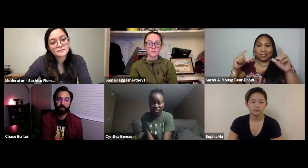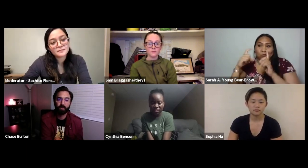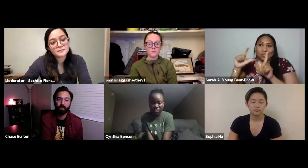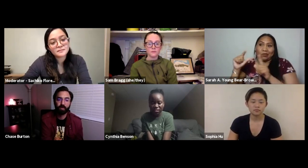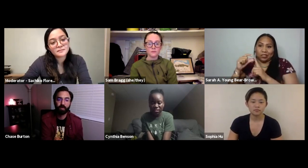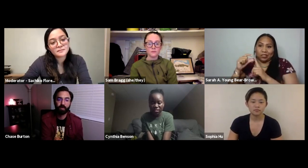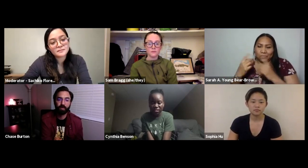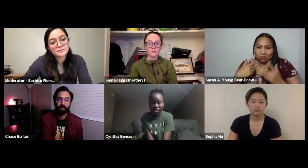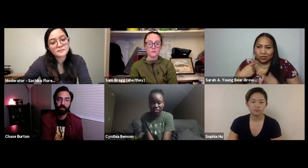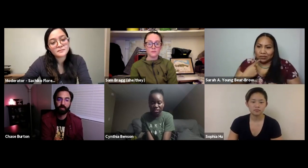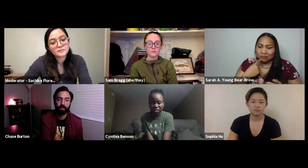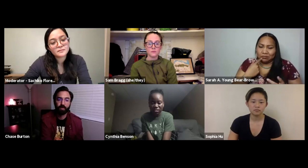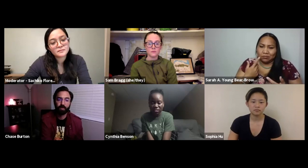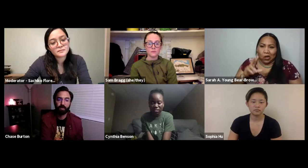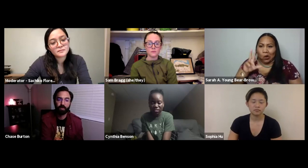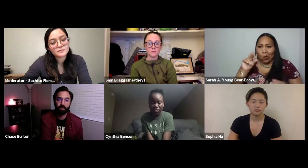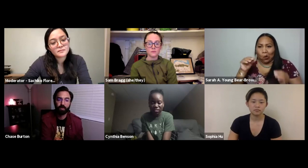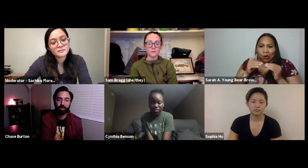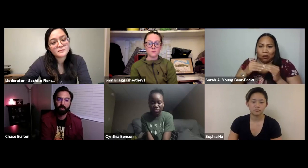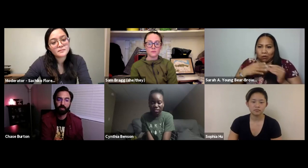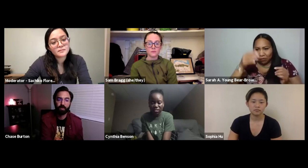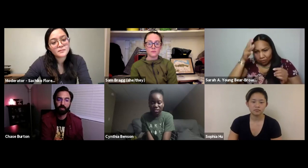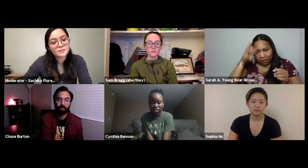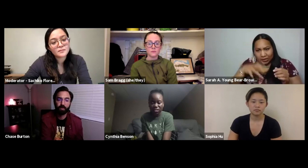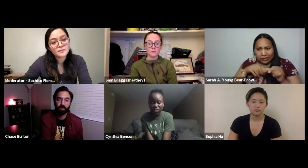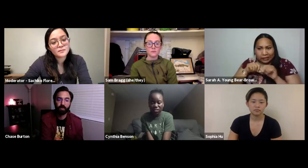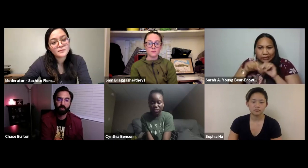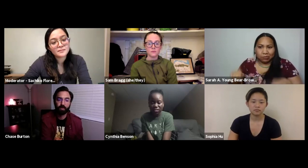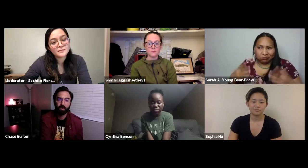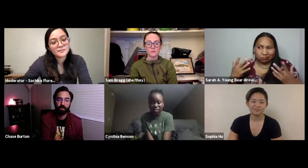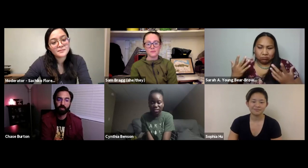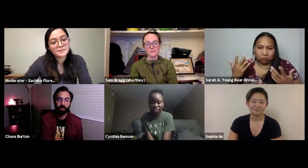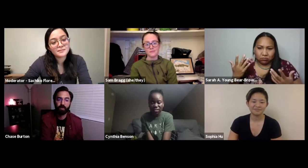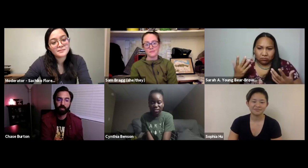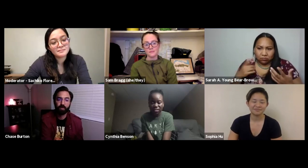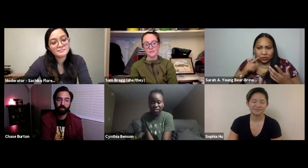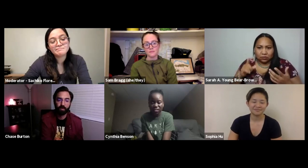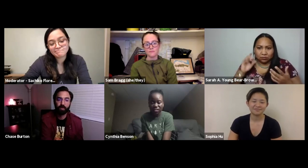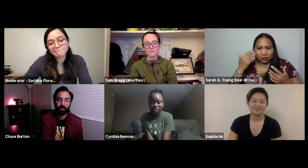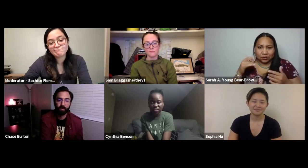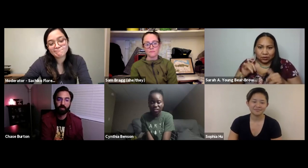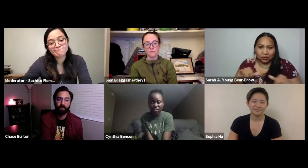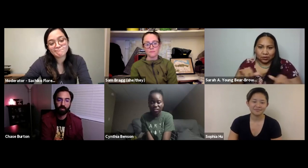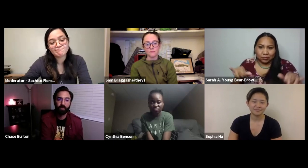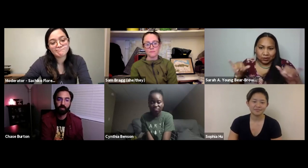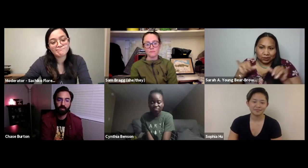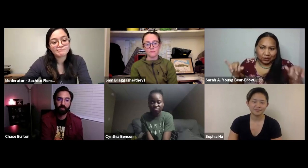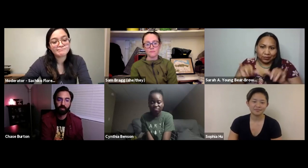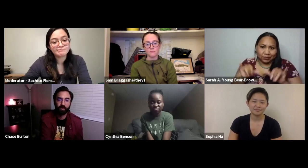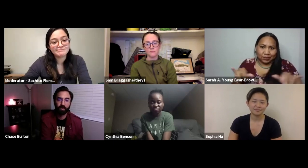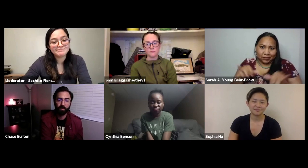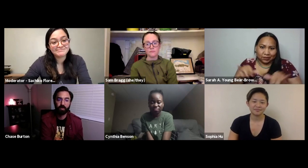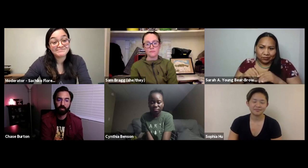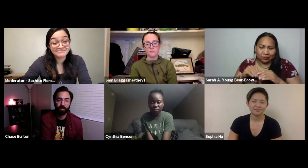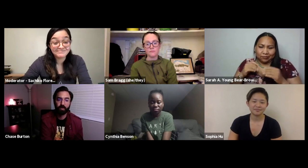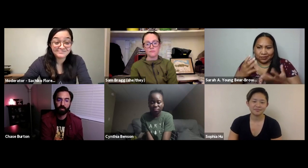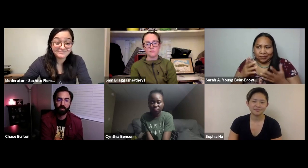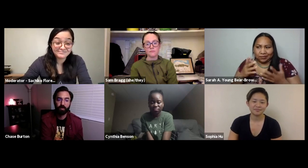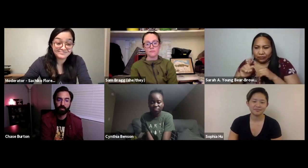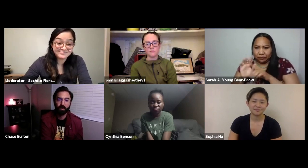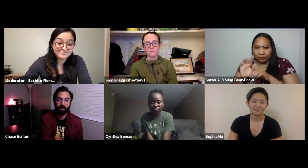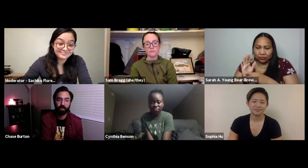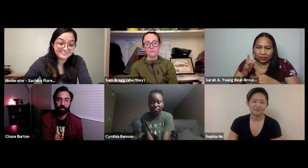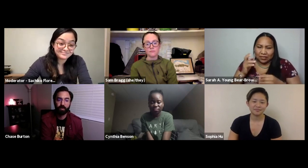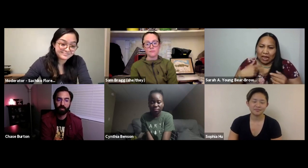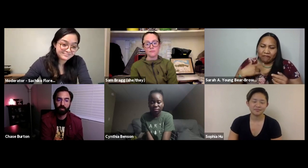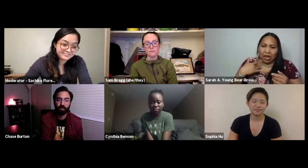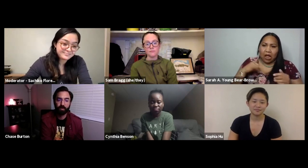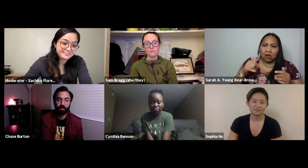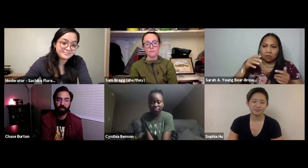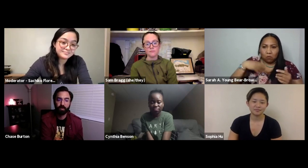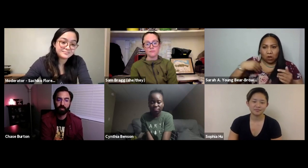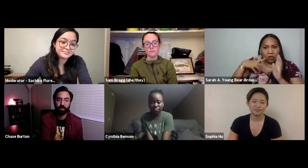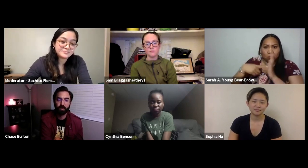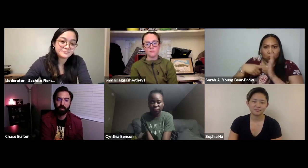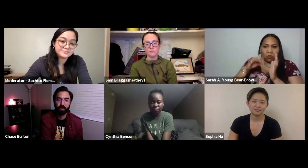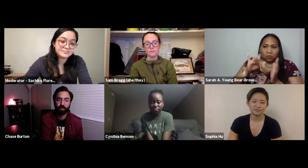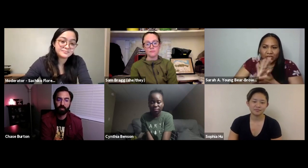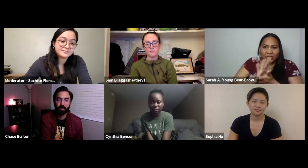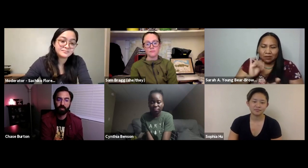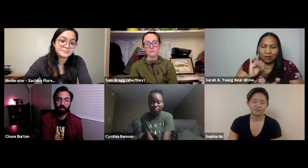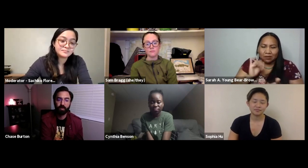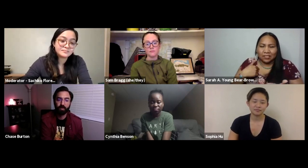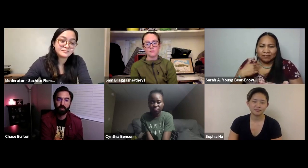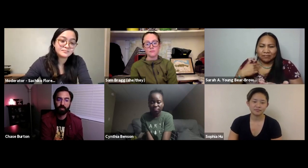was I'm kind of done with the white man system. It's prevalent, I see movies and it's all